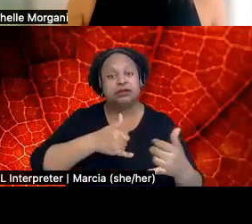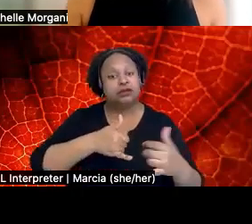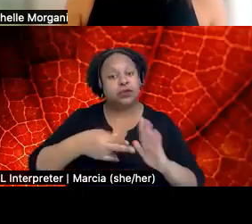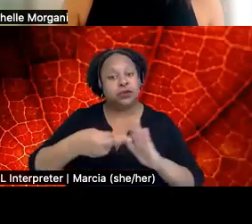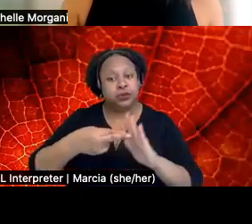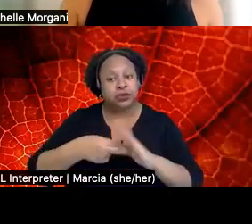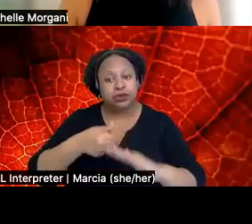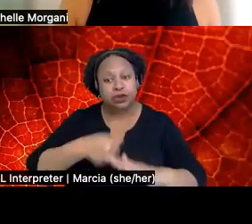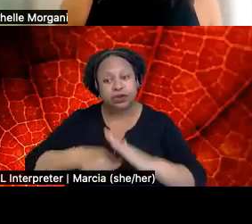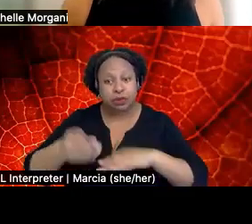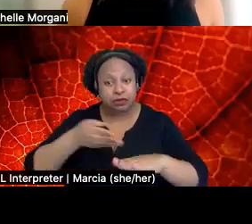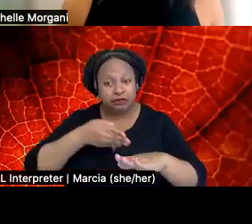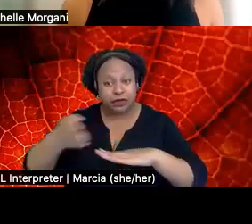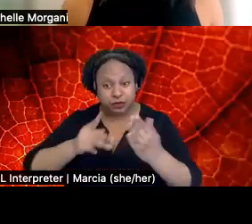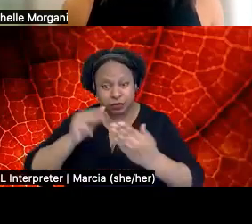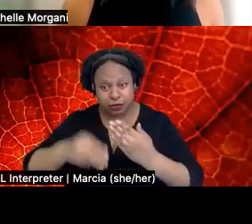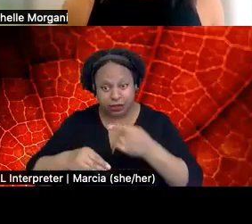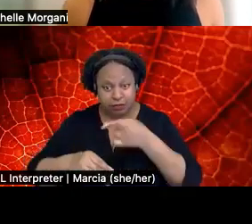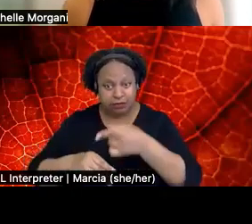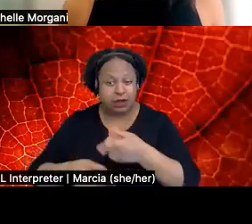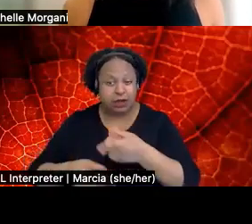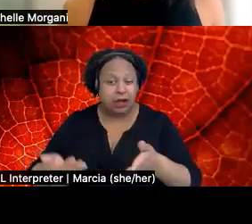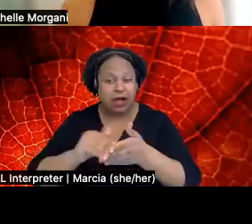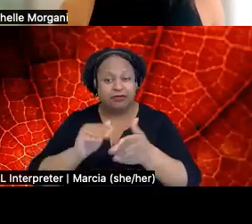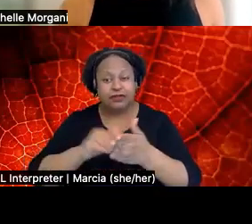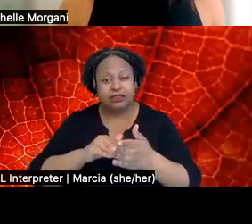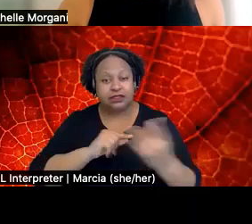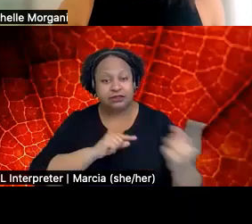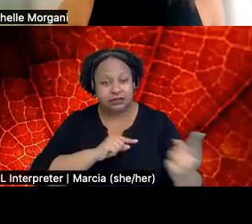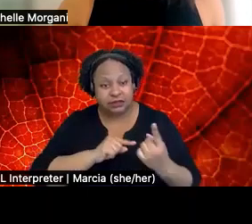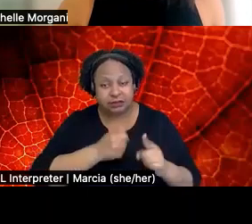they are often coming to us with a lot of self-efficacy from doing